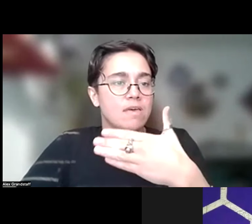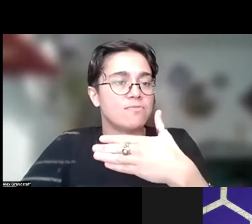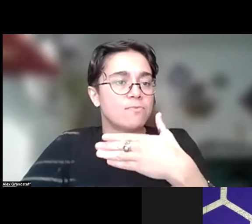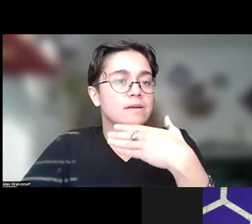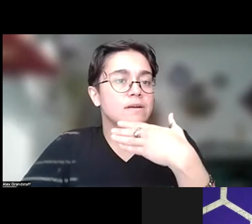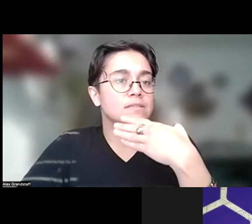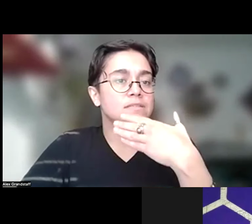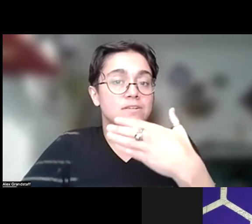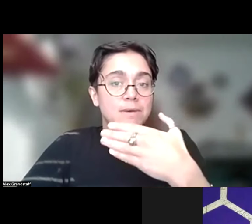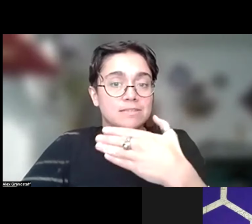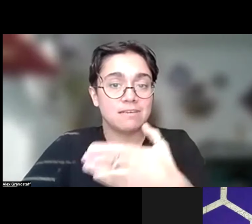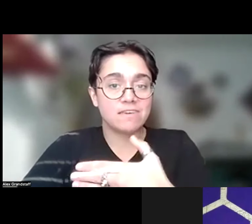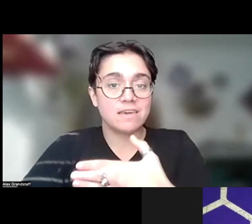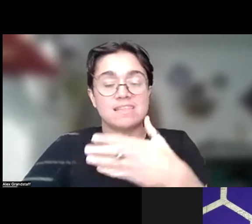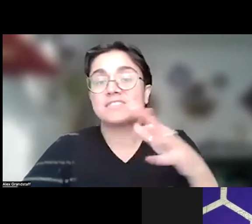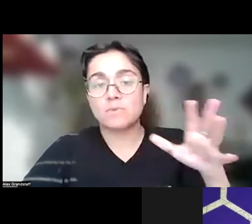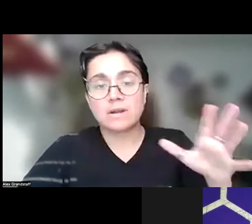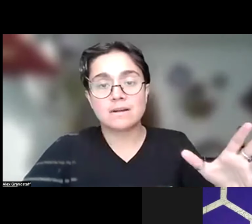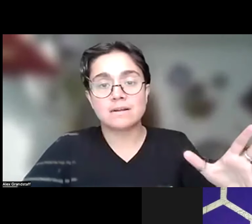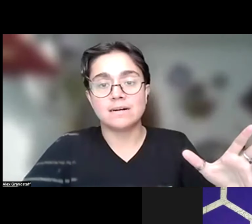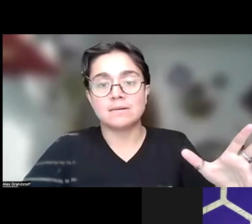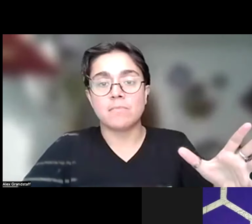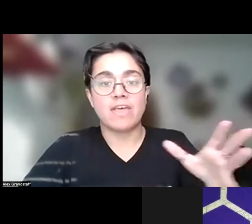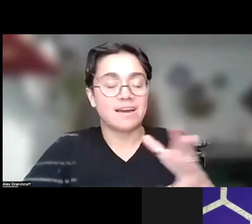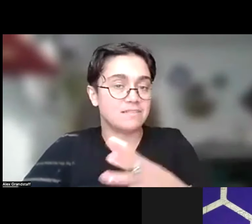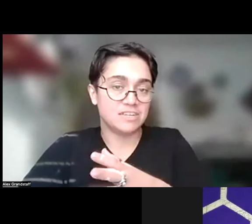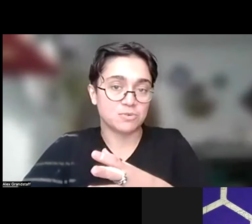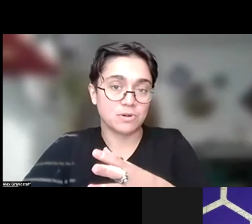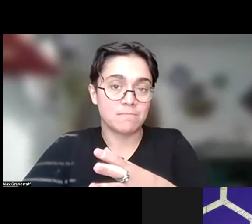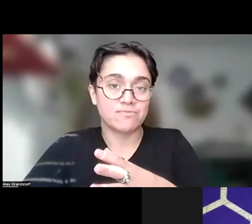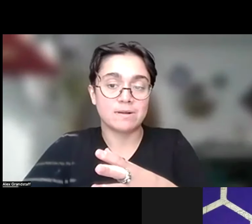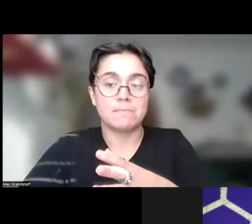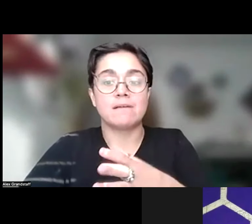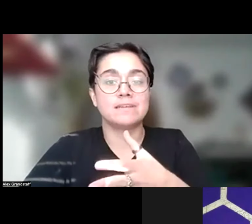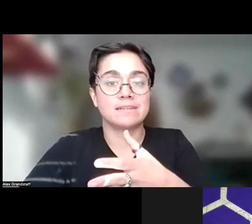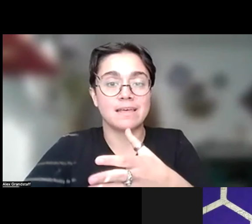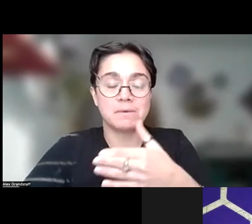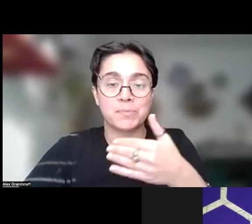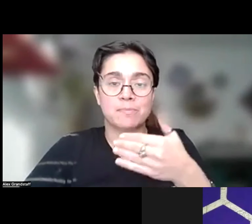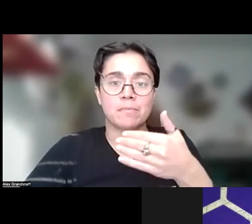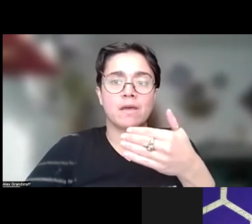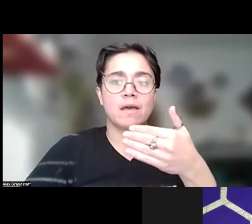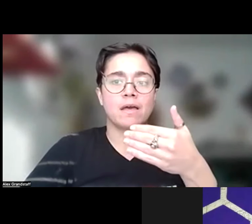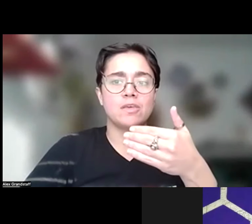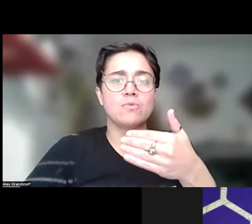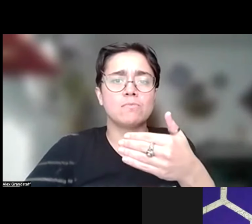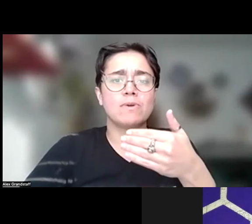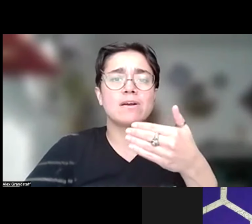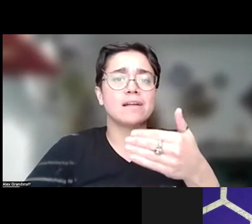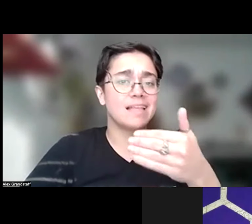If we are concerned about safety,